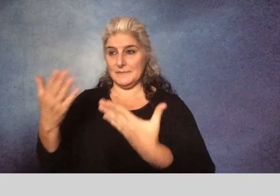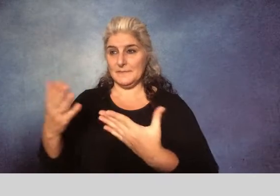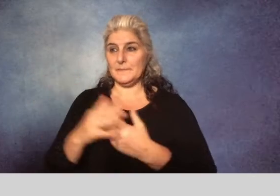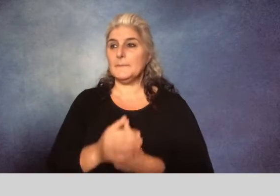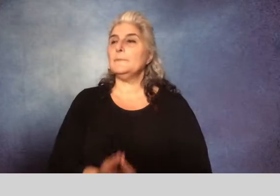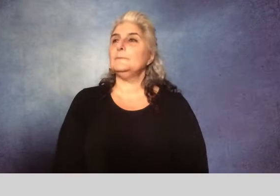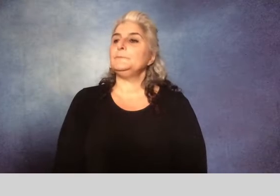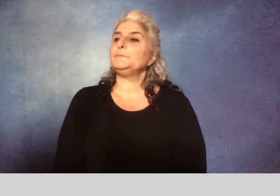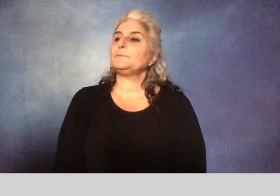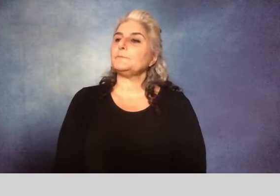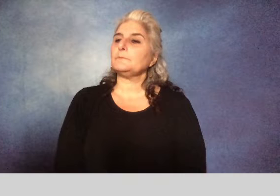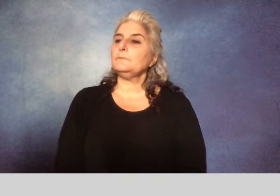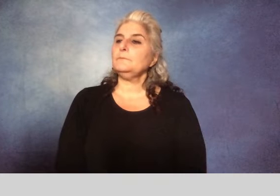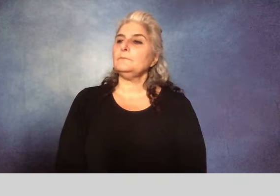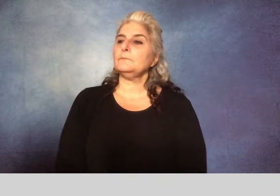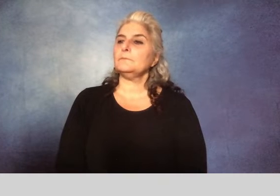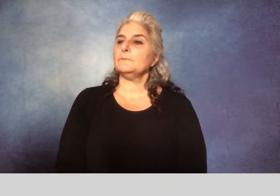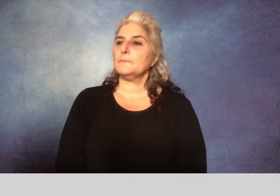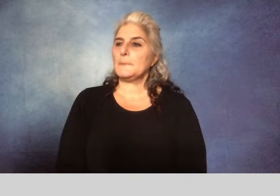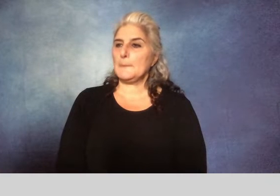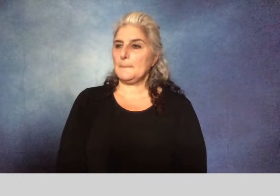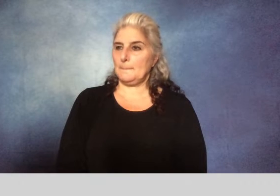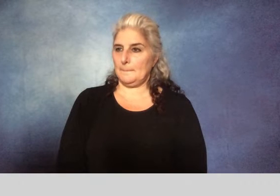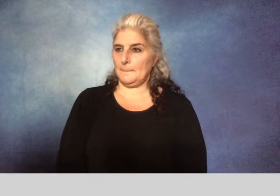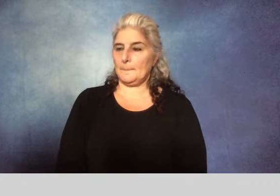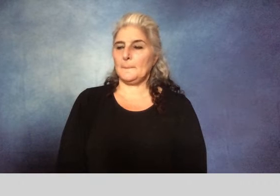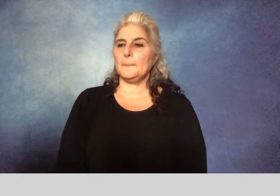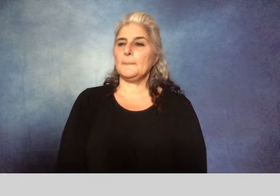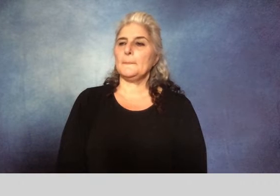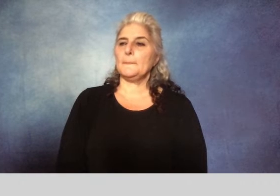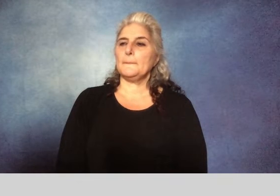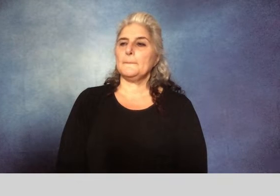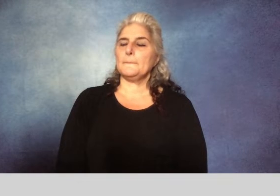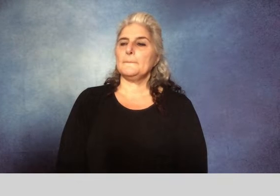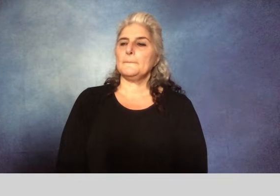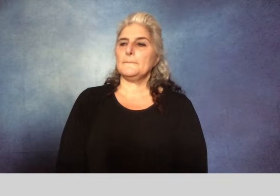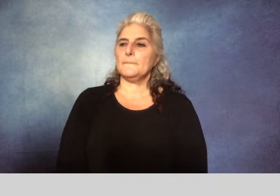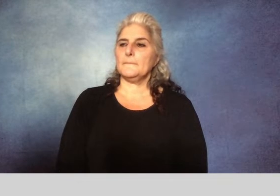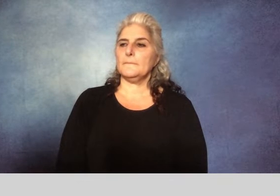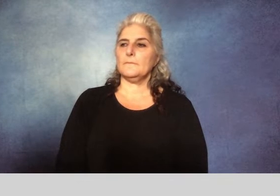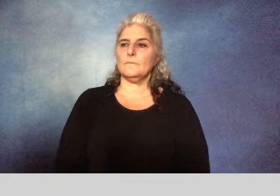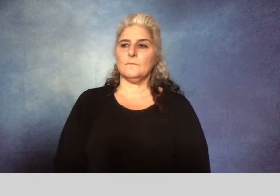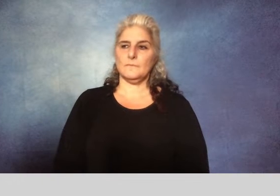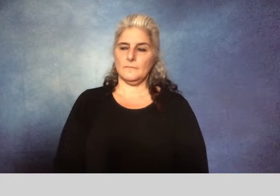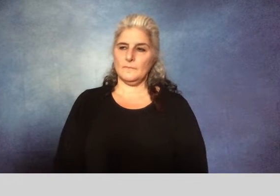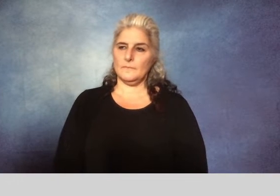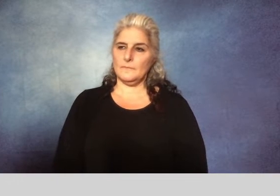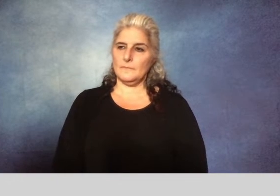Pandas and NumPy for data cleaning and processing and then Matplotlib and Seaborn for data visualization.